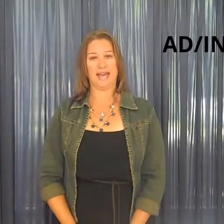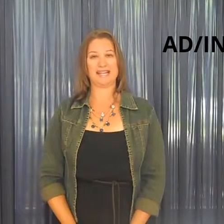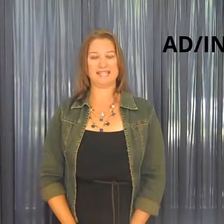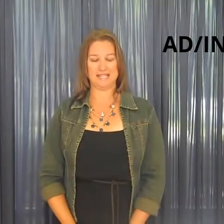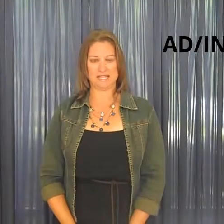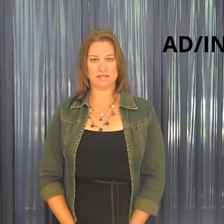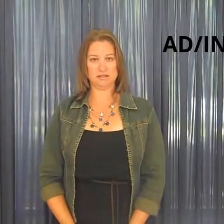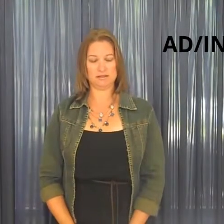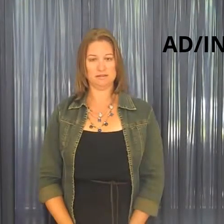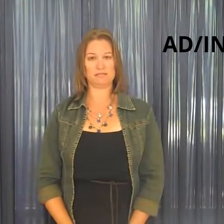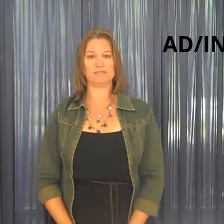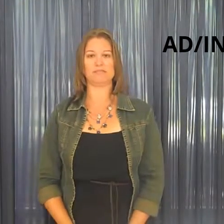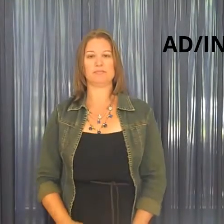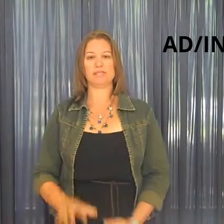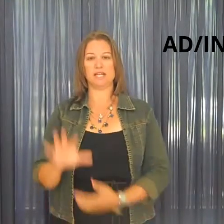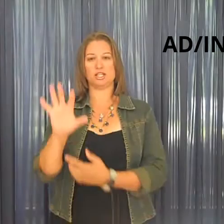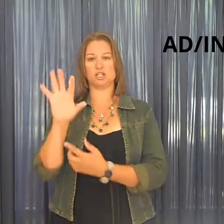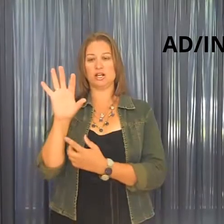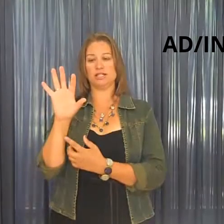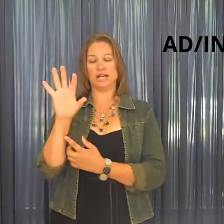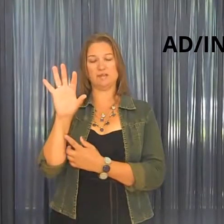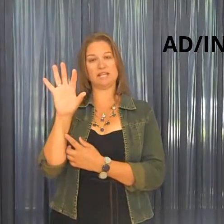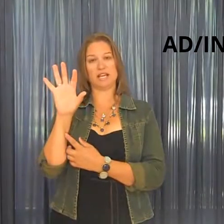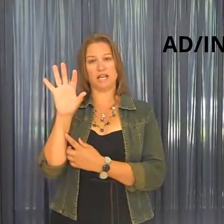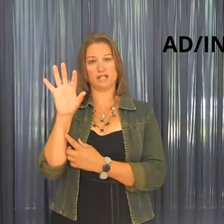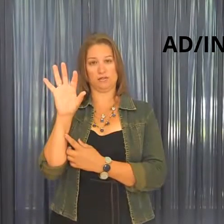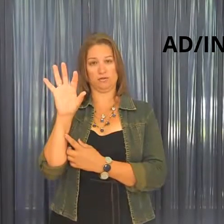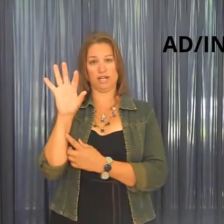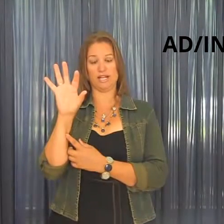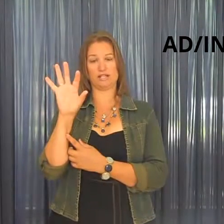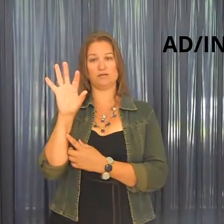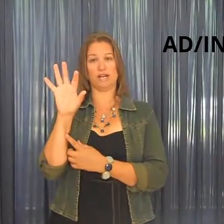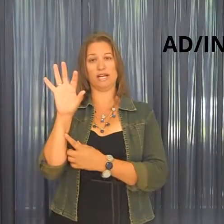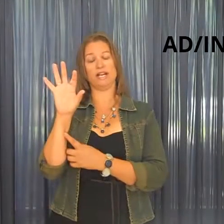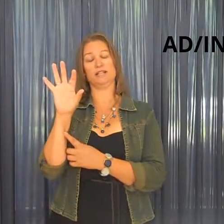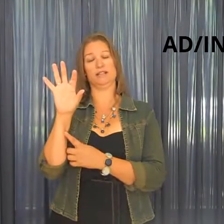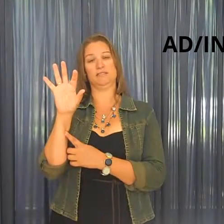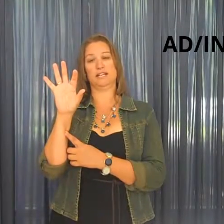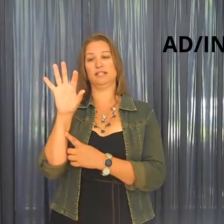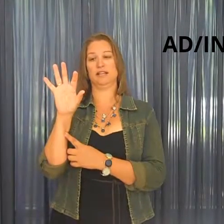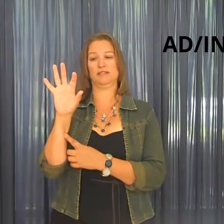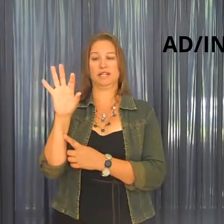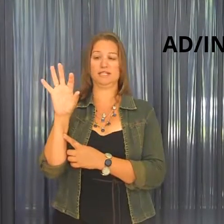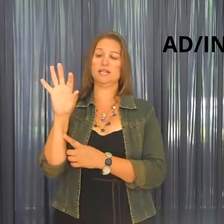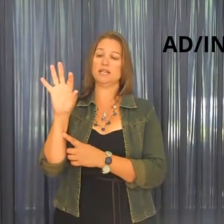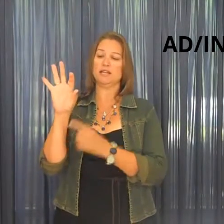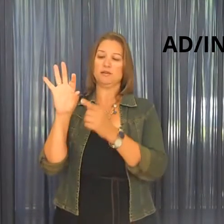"Ad. in" take your dominant hand, if you are right handed right hand, left handed left hand